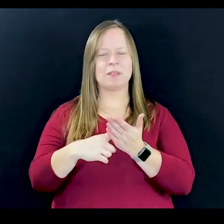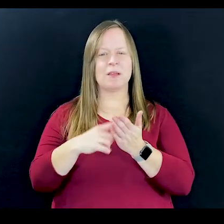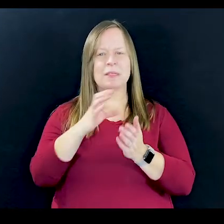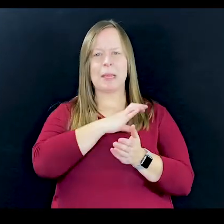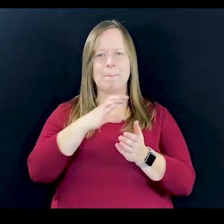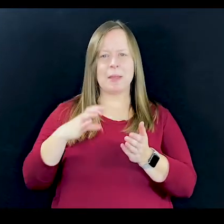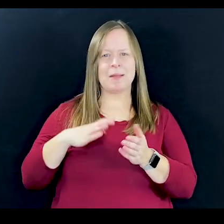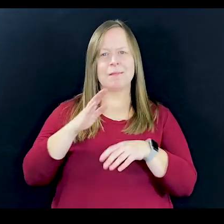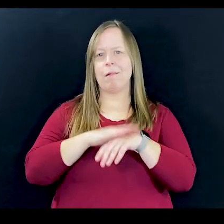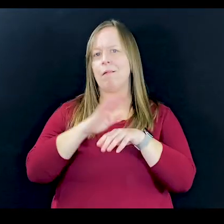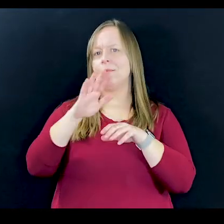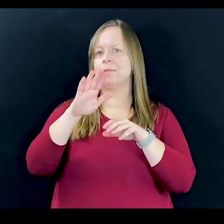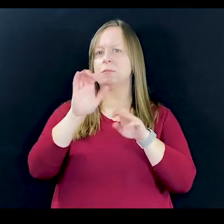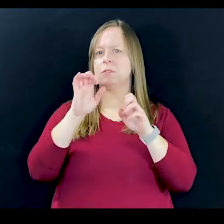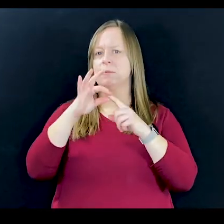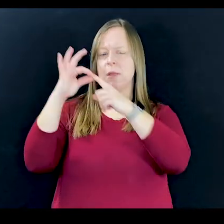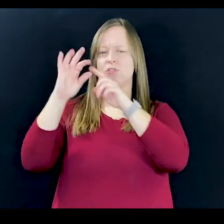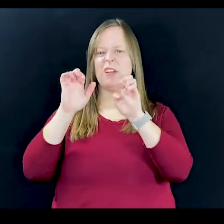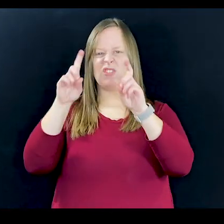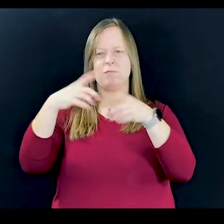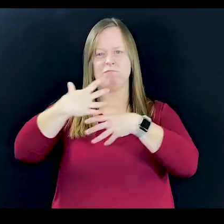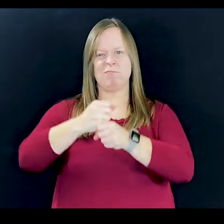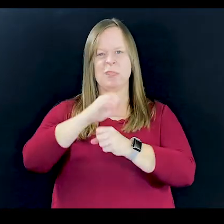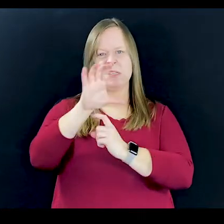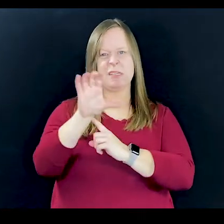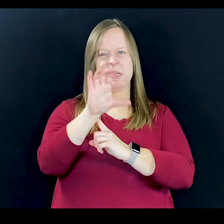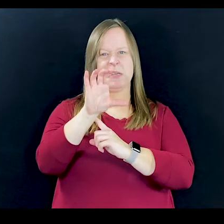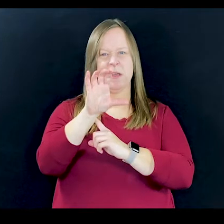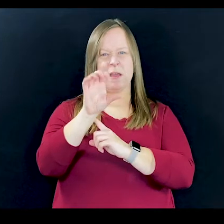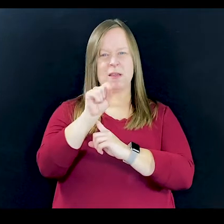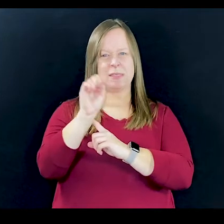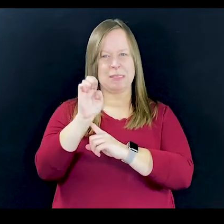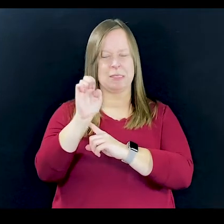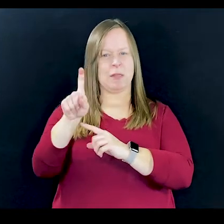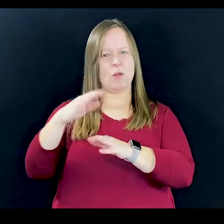discuss committees on special education, otherwise known as CSEs and their